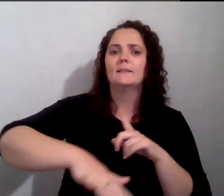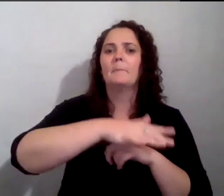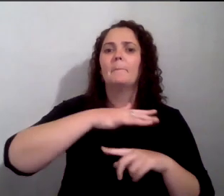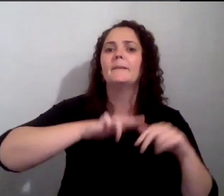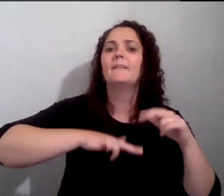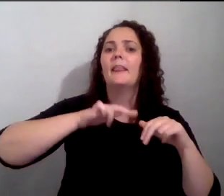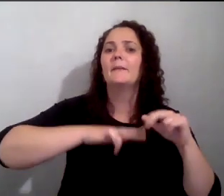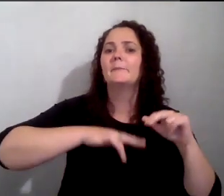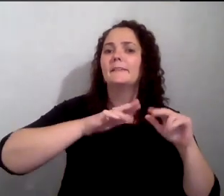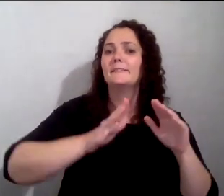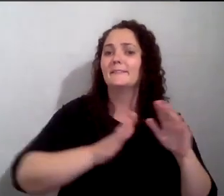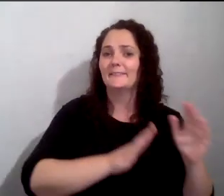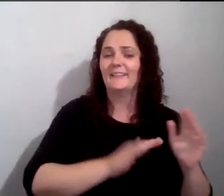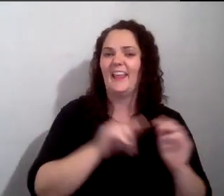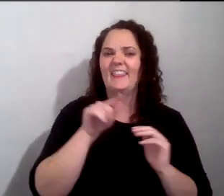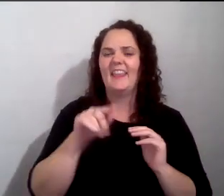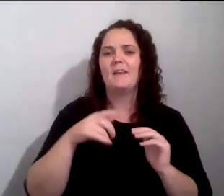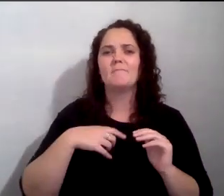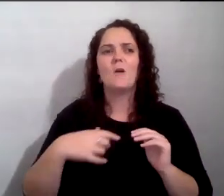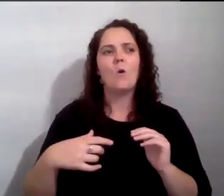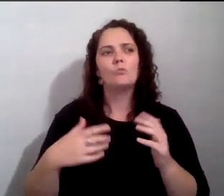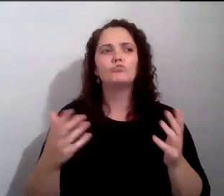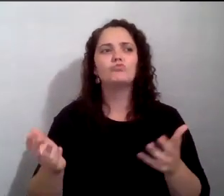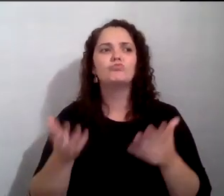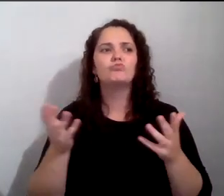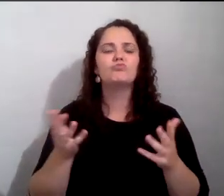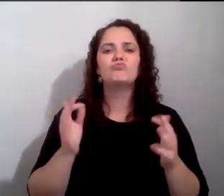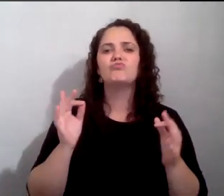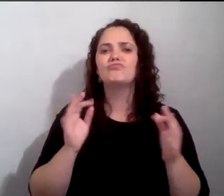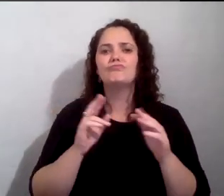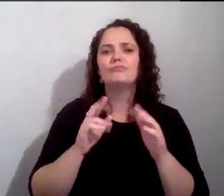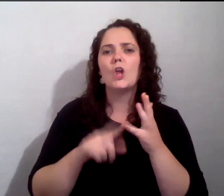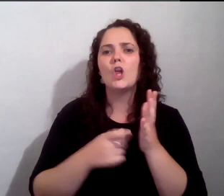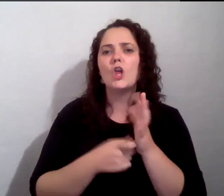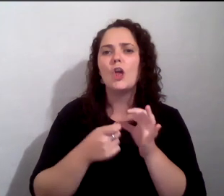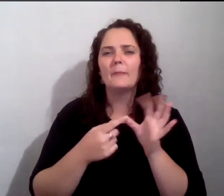Australia, this is very much an art of an urban city kind of context and